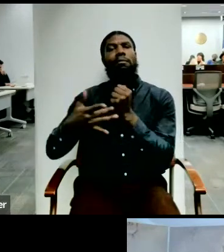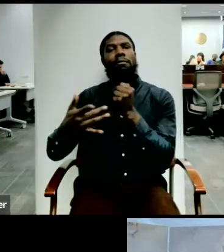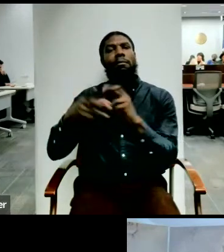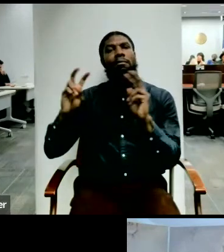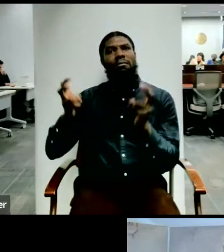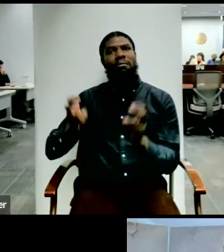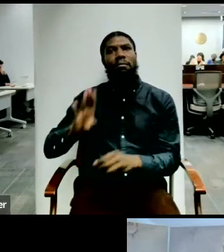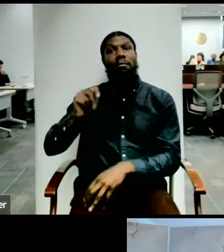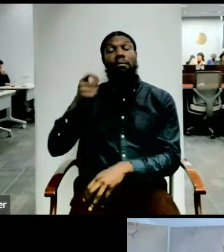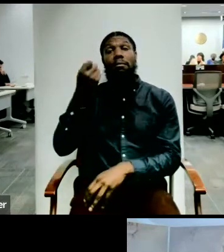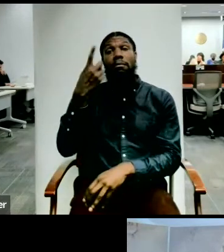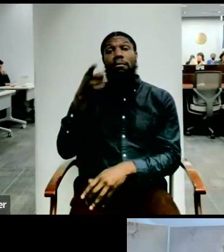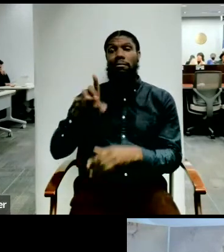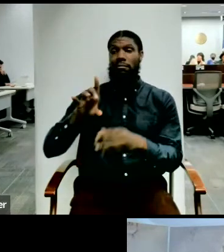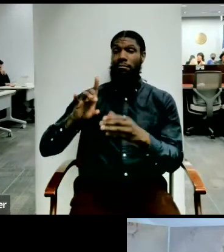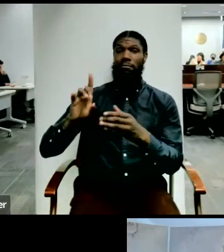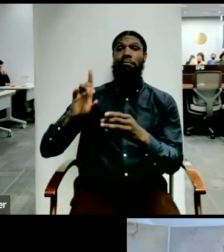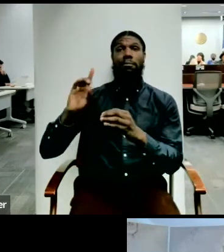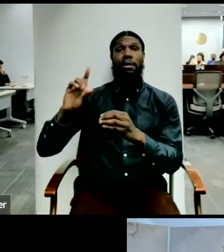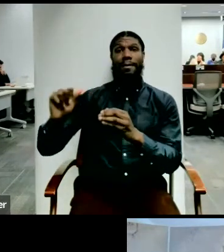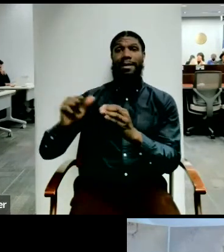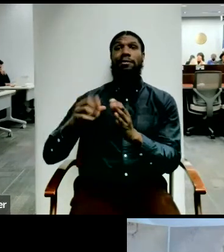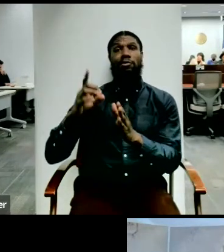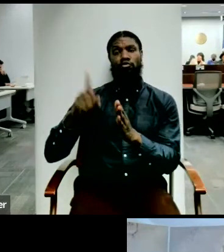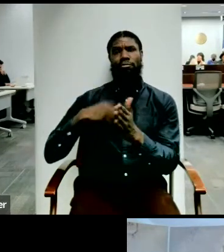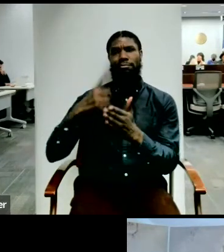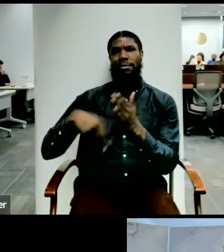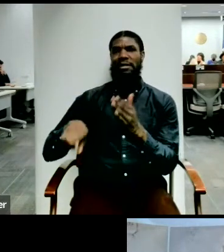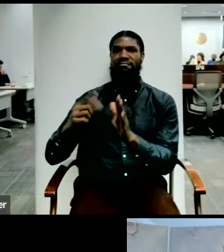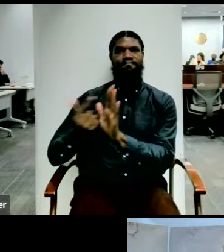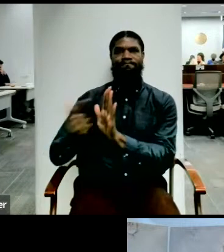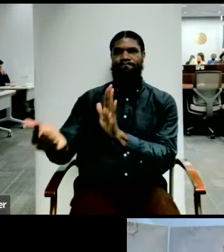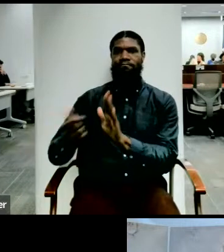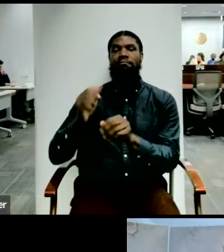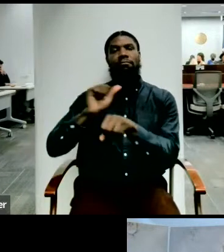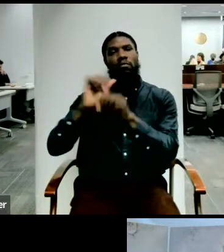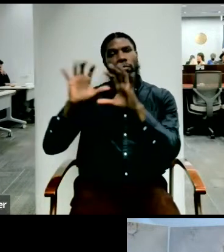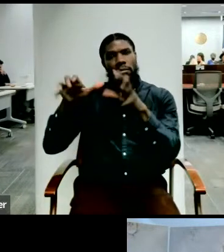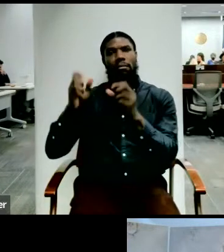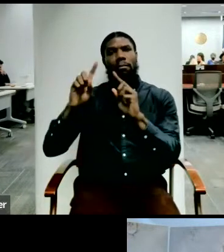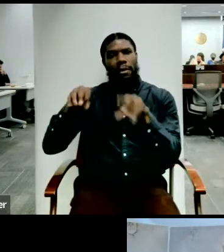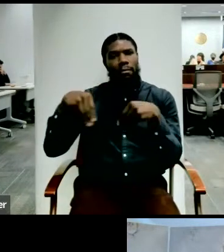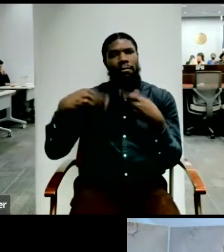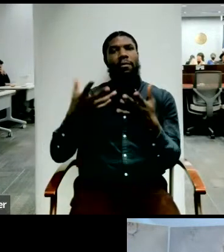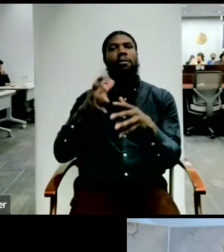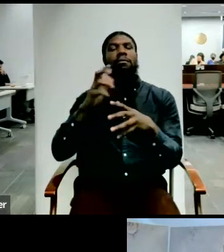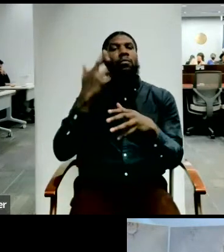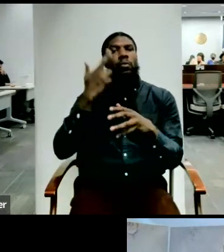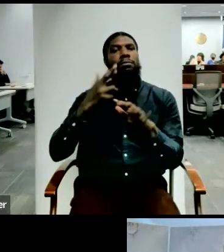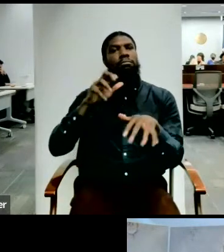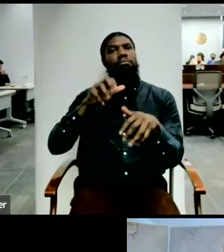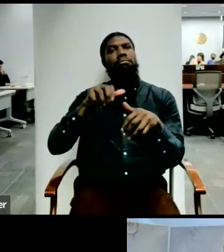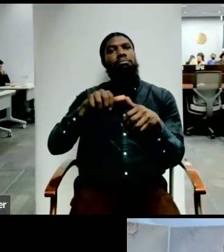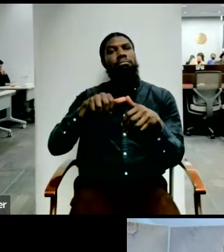discrimination is illegal. Employers have to provide reasonable accommodations of course within means. So we know all that.